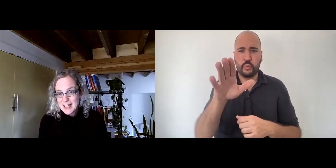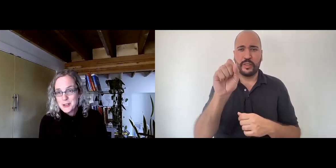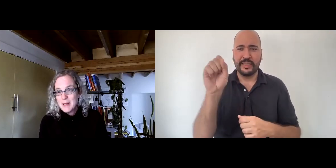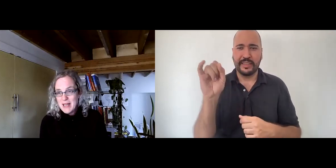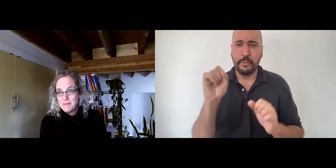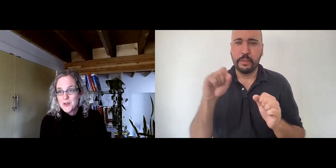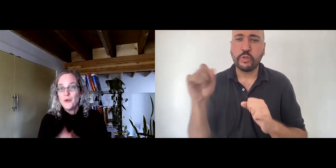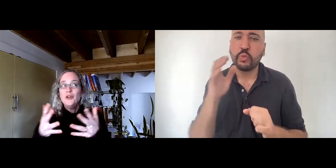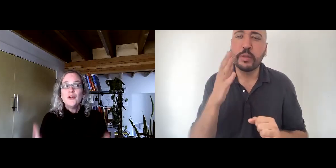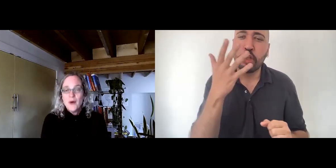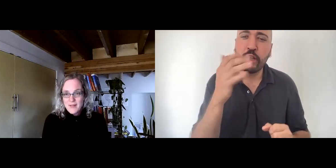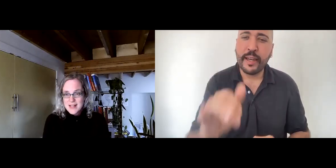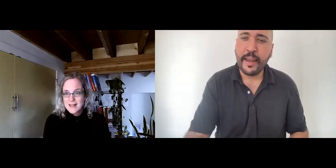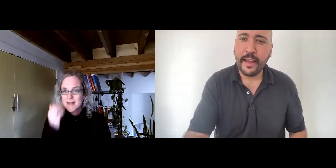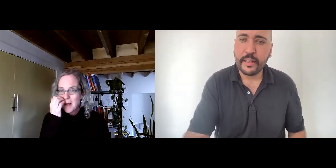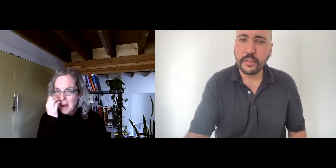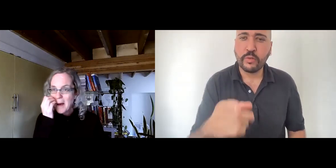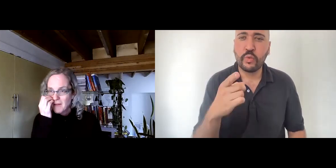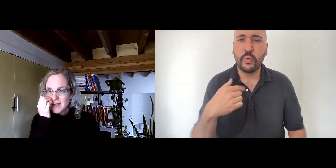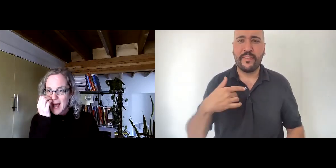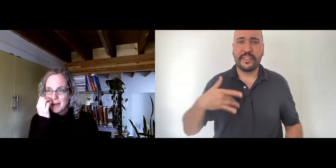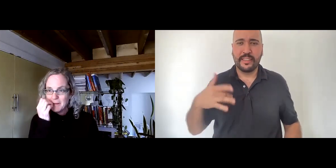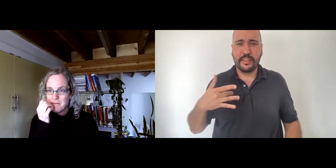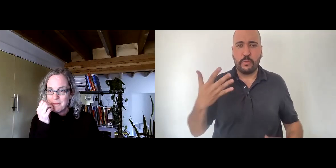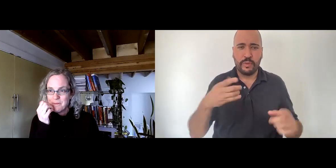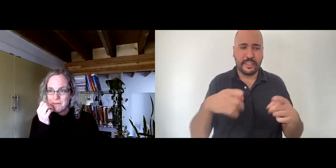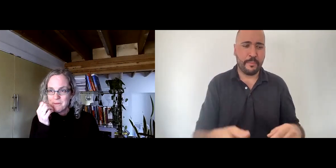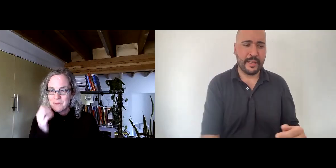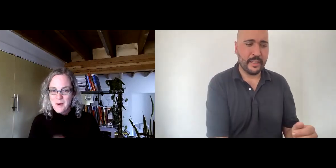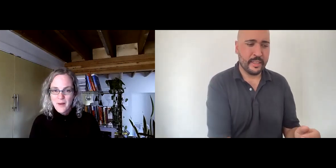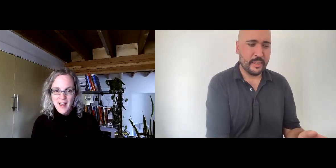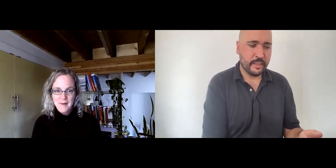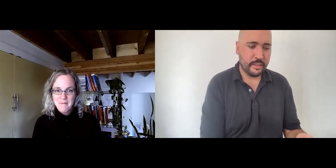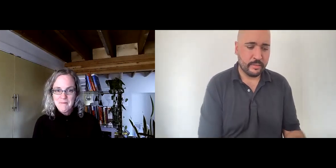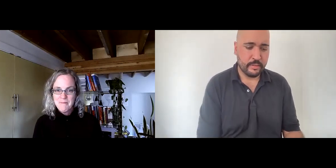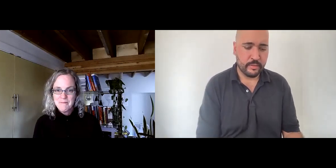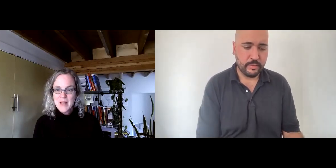So you have a sense of what's happening. Okay. Ciara, are there any questions in the chat box about this